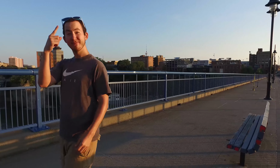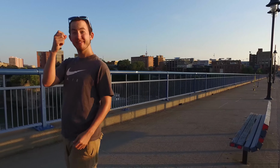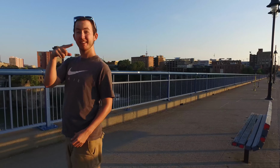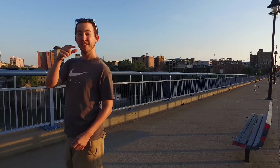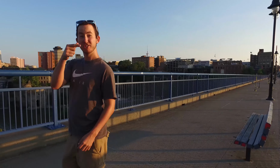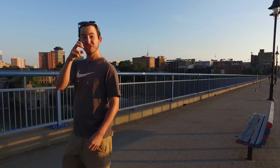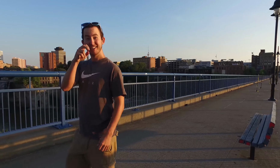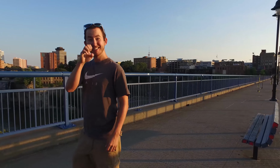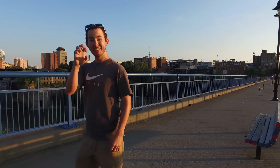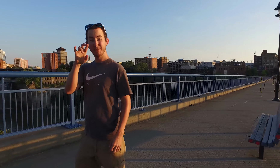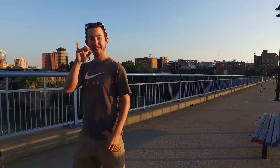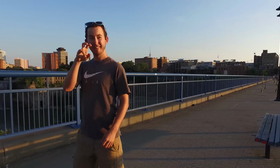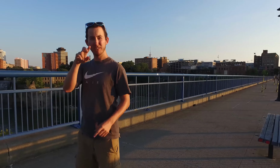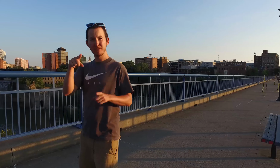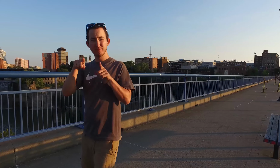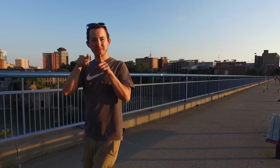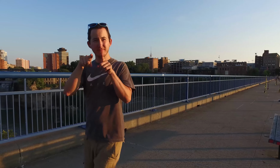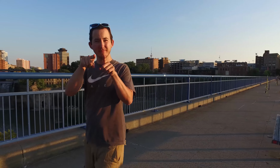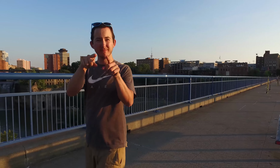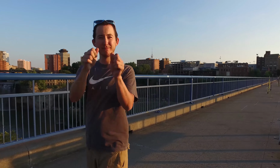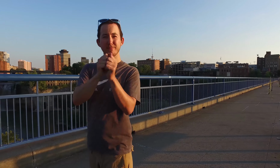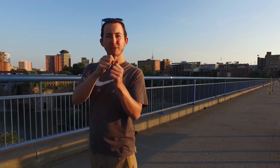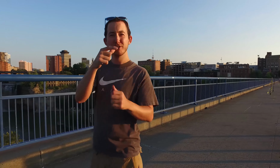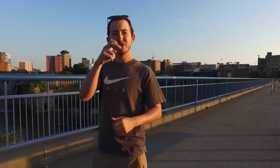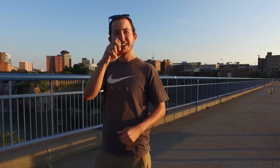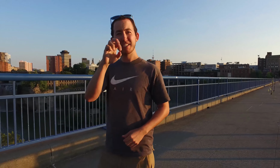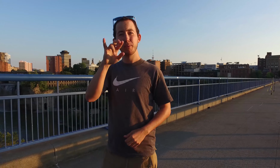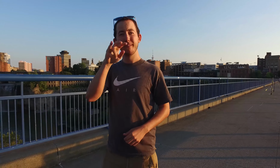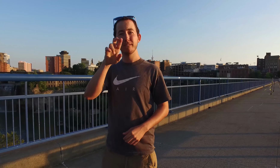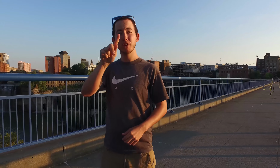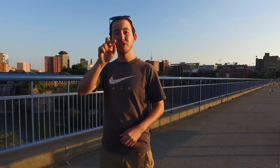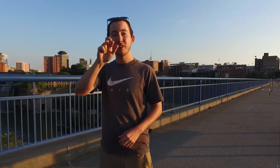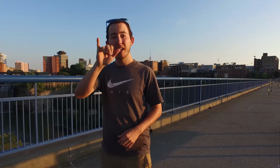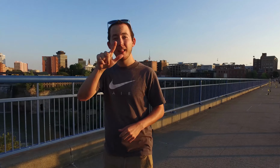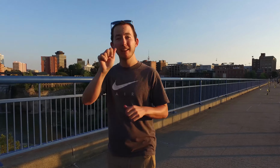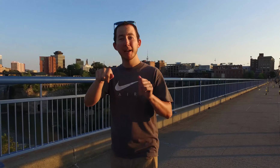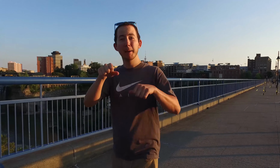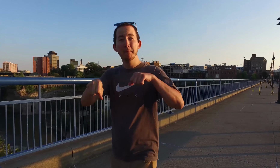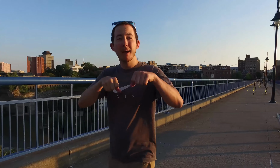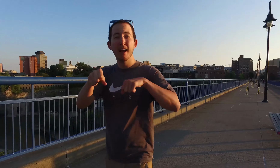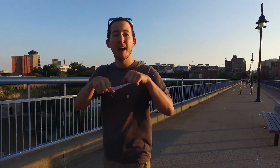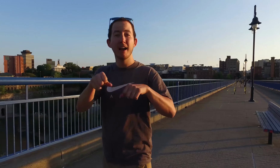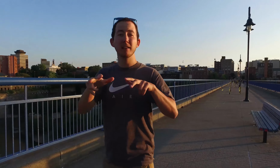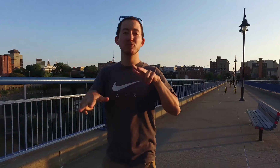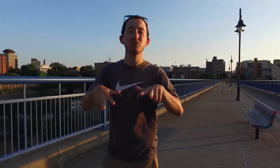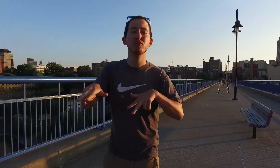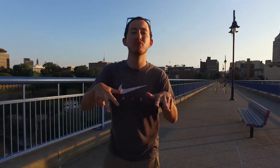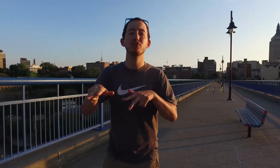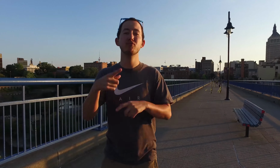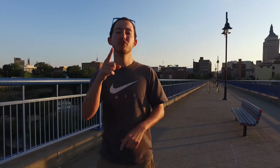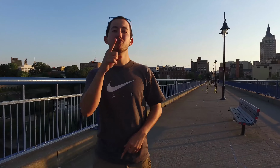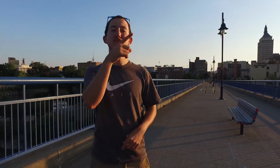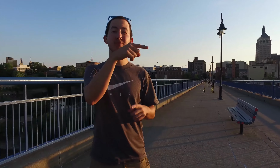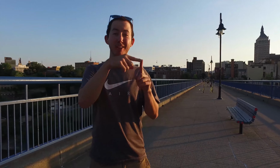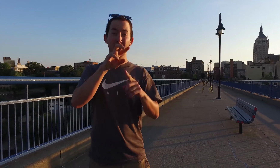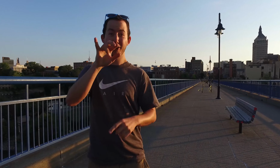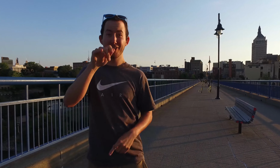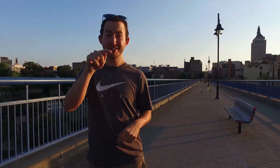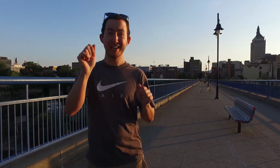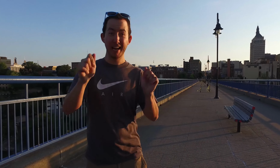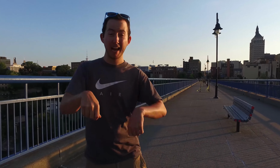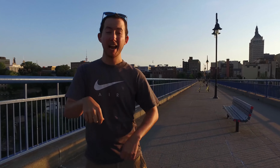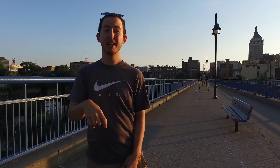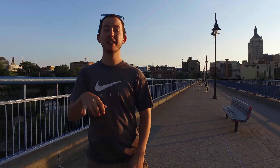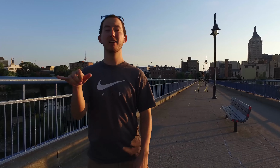Did you realize that Genesee Brewery also has a Genesee trail where we are able to walk, run, and ride a bike to RIT?